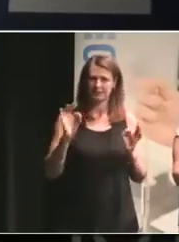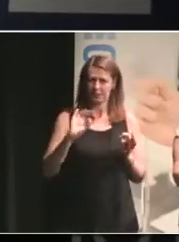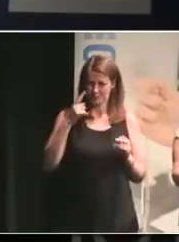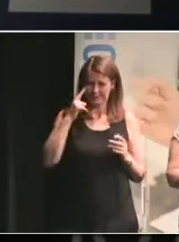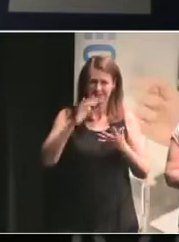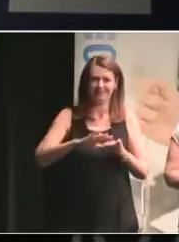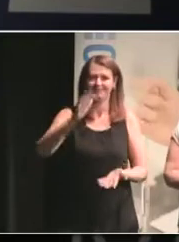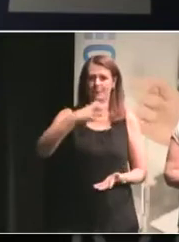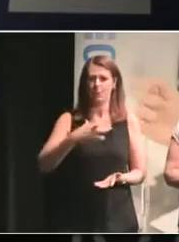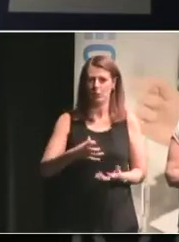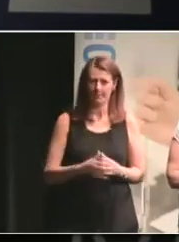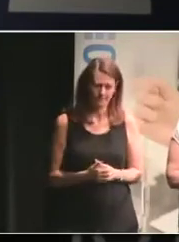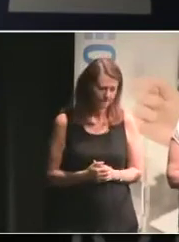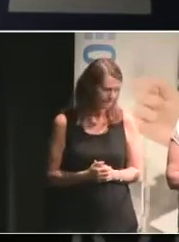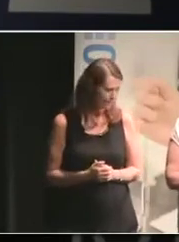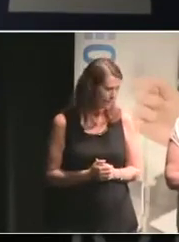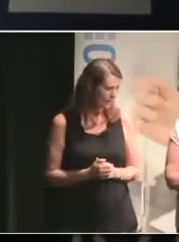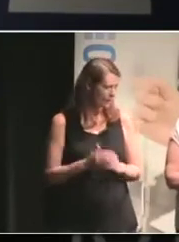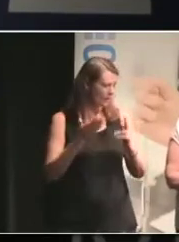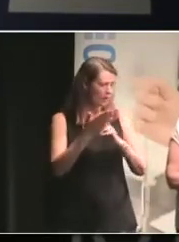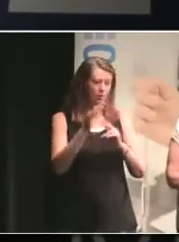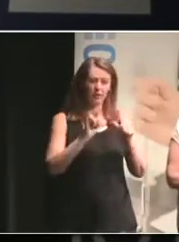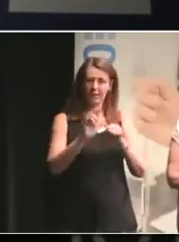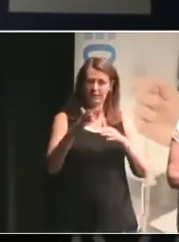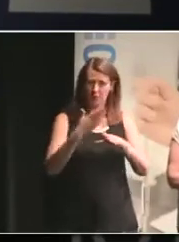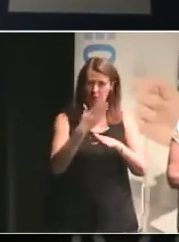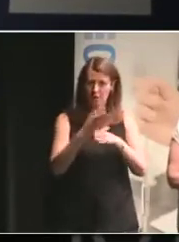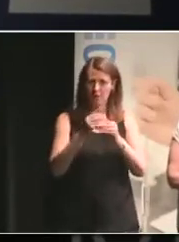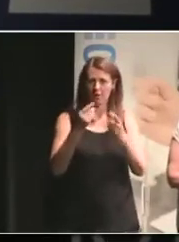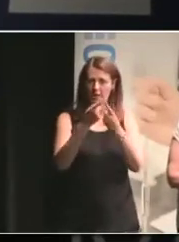the environment. So through the excellent work of our academic institutions, such as Monash